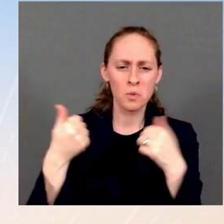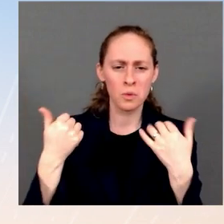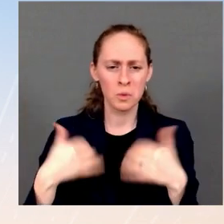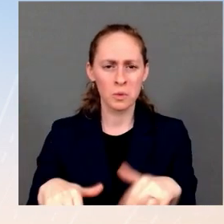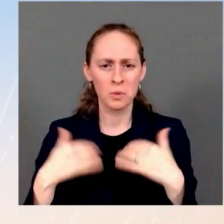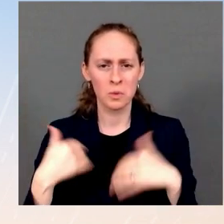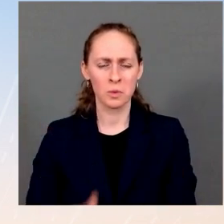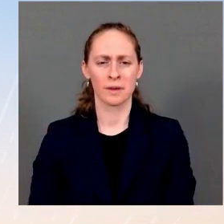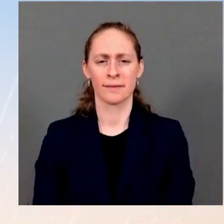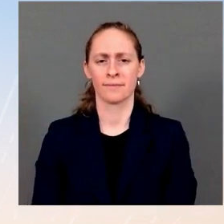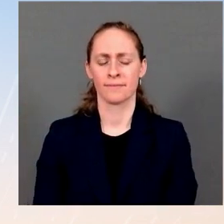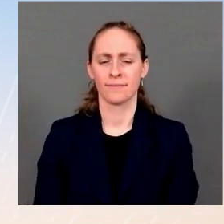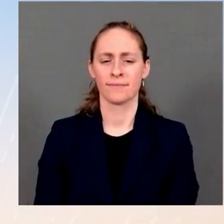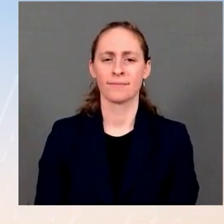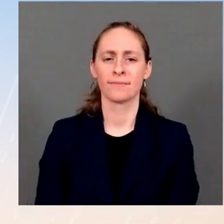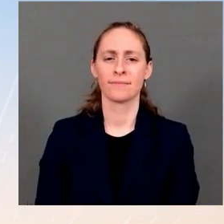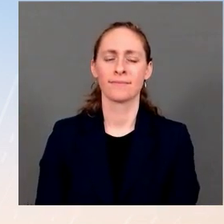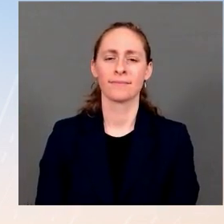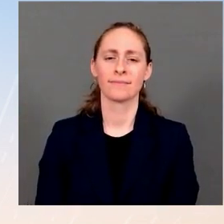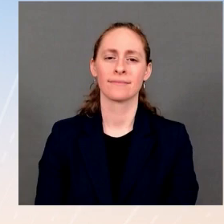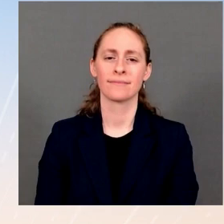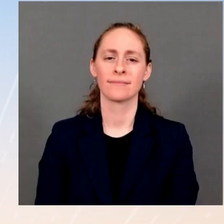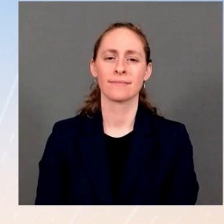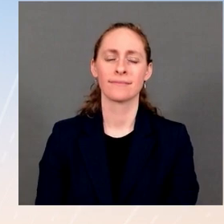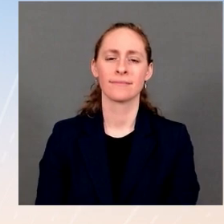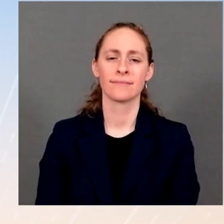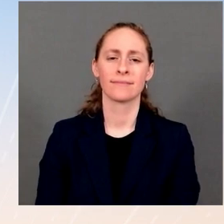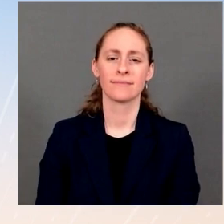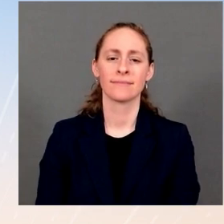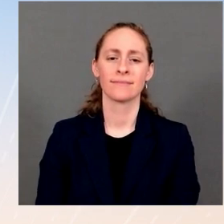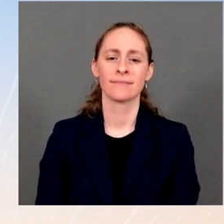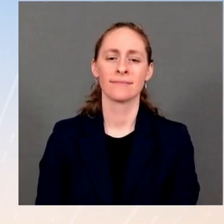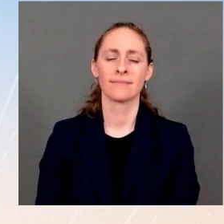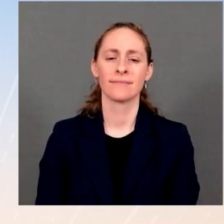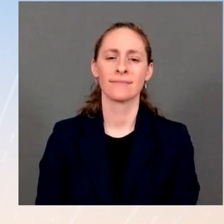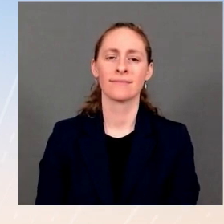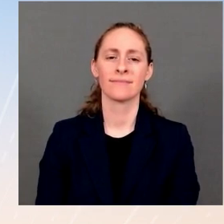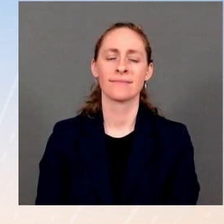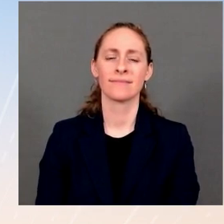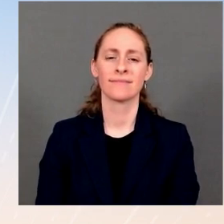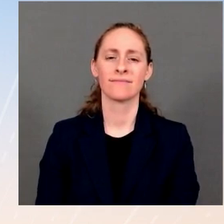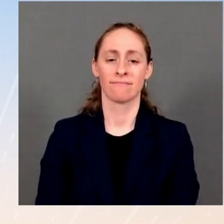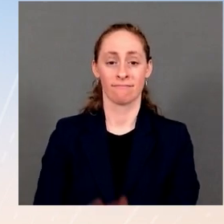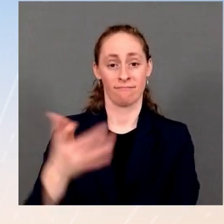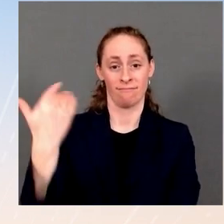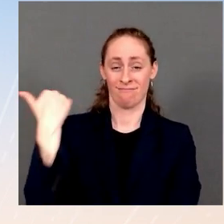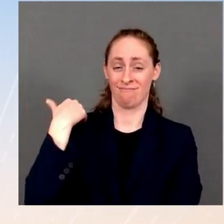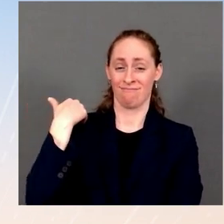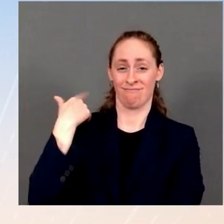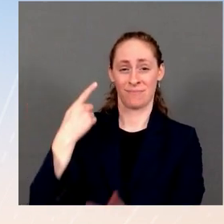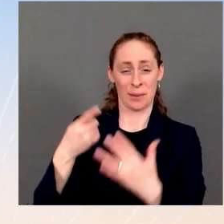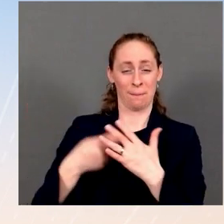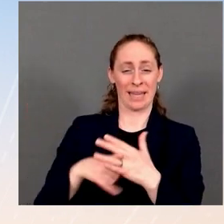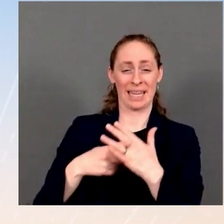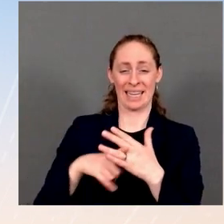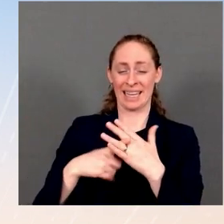the President has been advancing critical climate action. If you look at some of the actions we've taken in just the last few months: